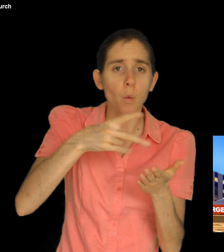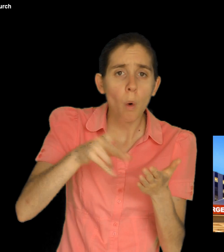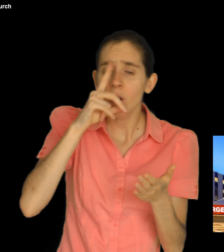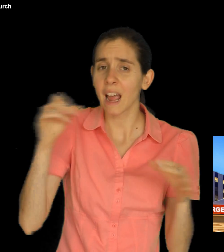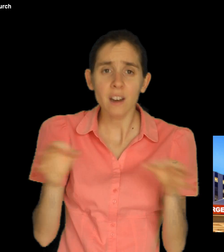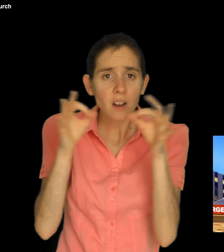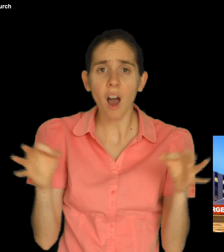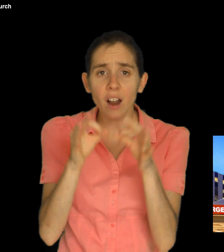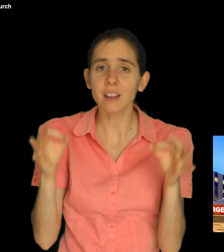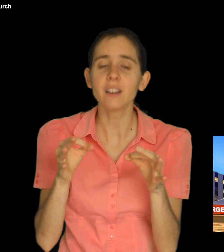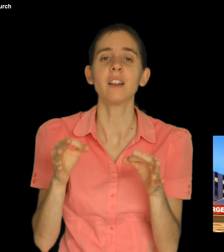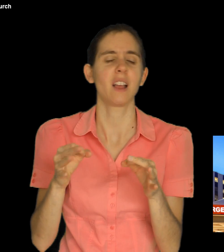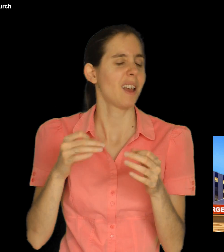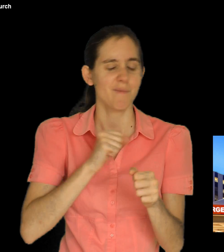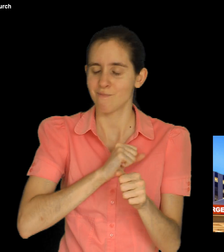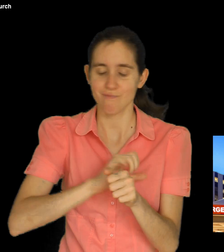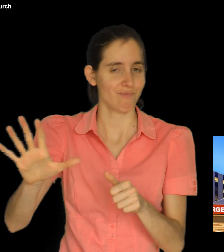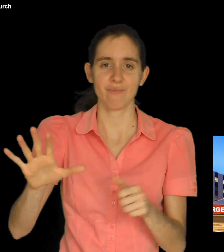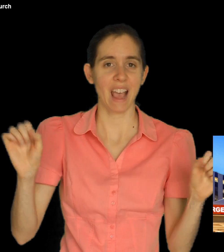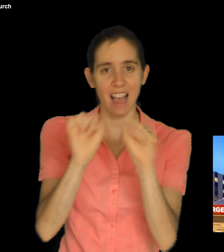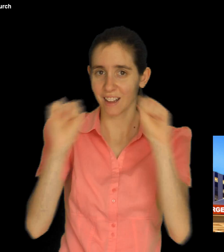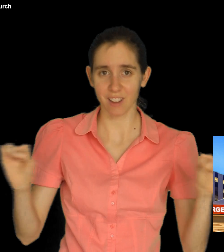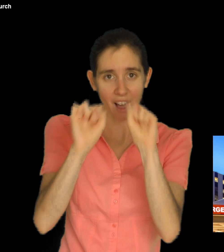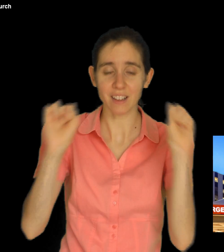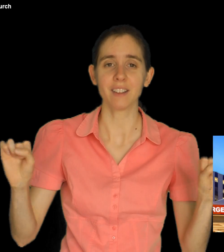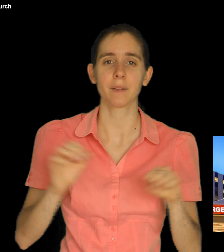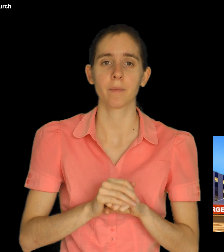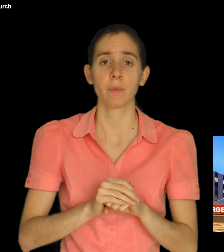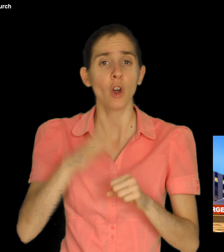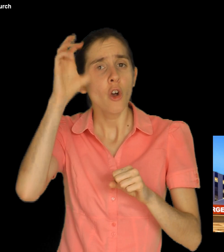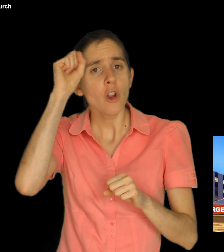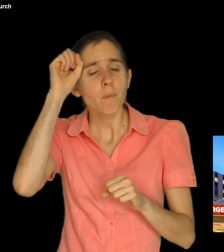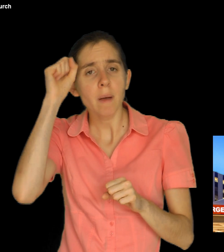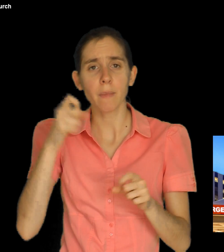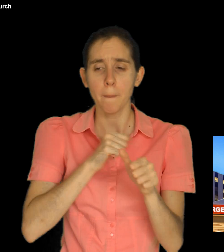excellent exercises. Remember, it's best to check with your doctor before